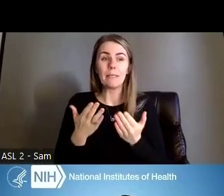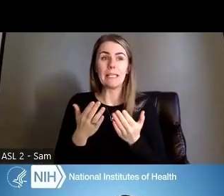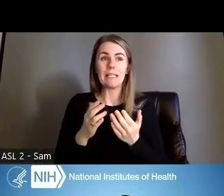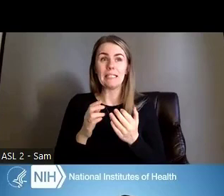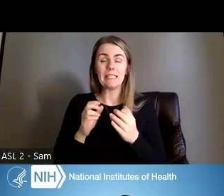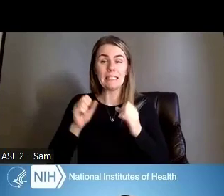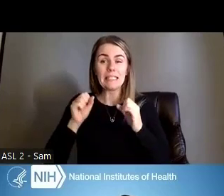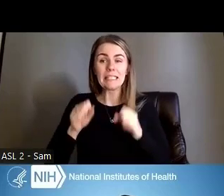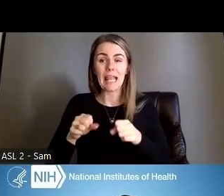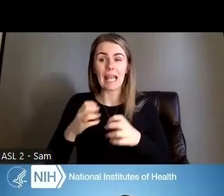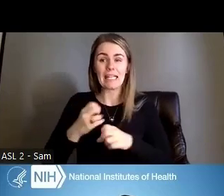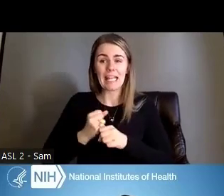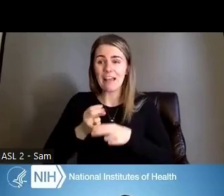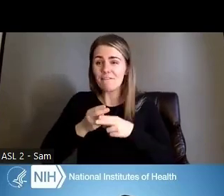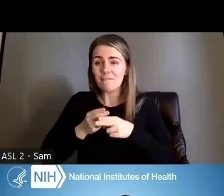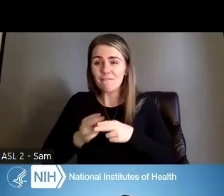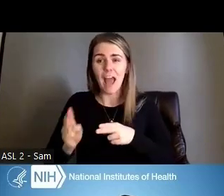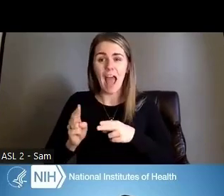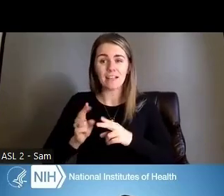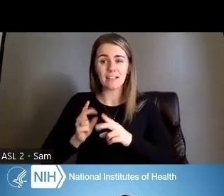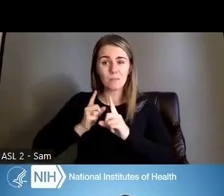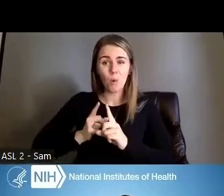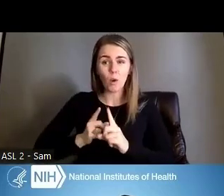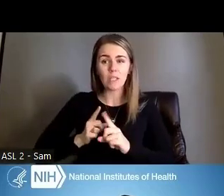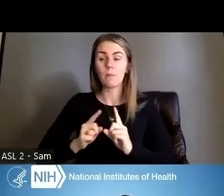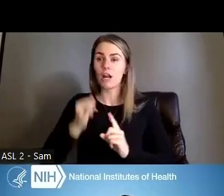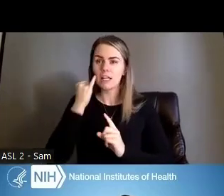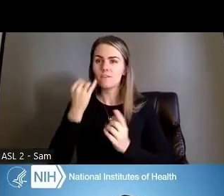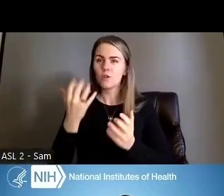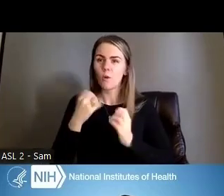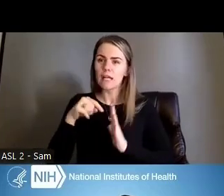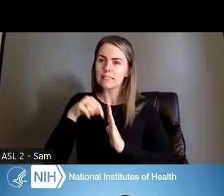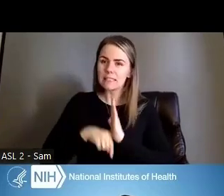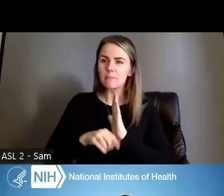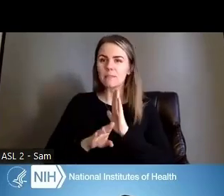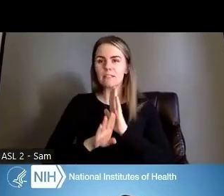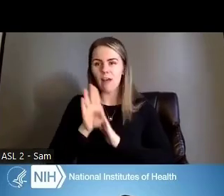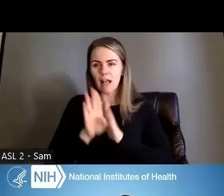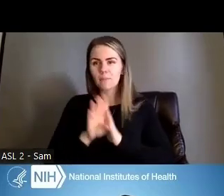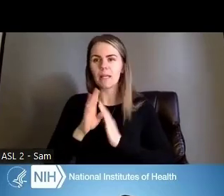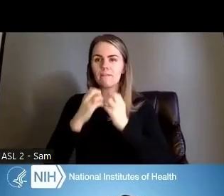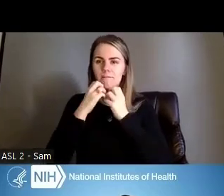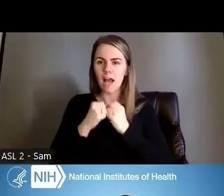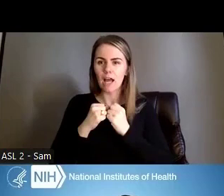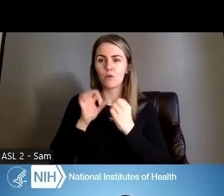deep and formative developmental feedback, often reaching out a few months ahead of time is helpful,